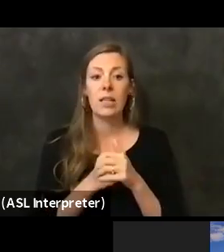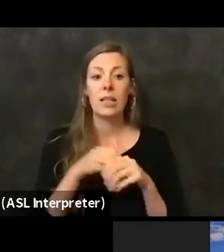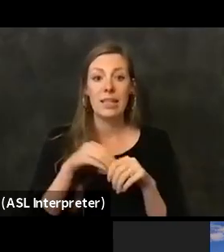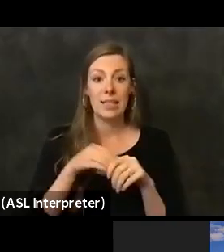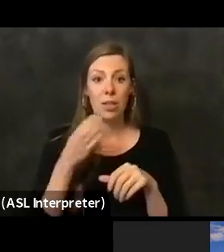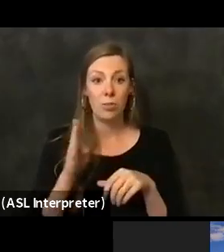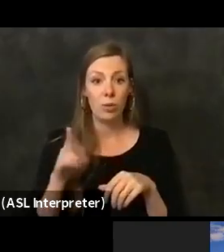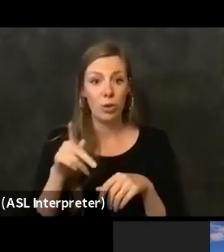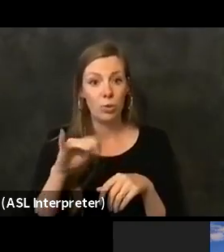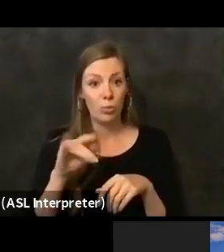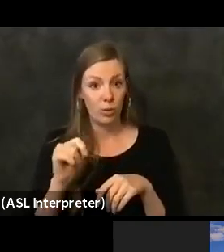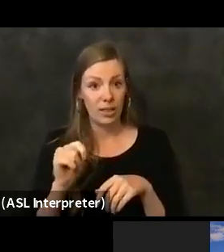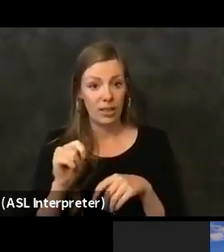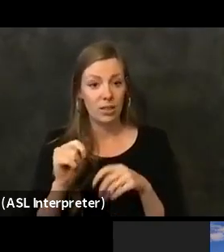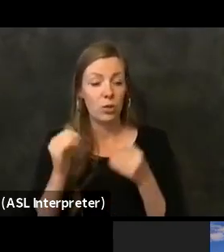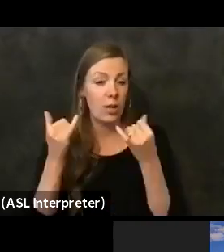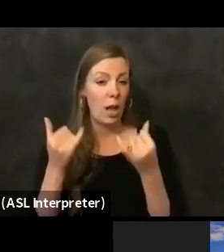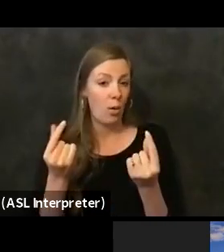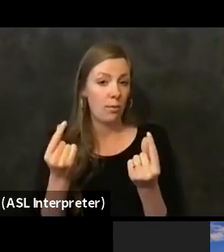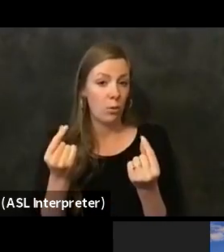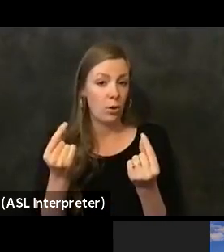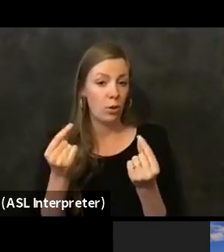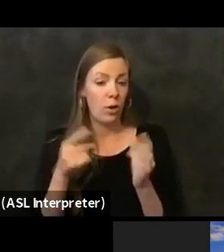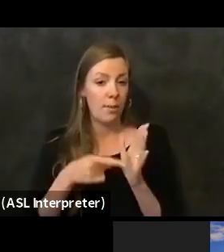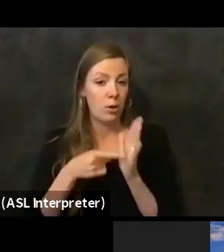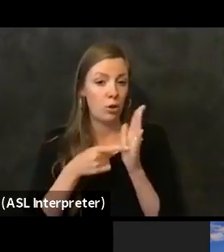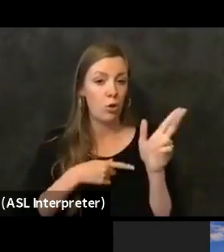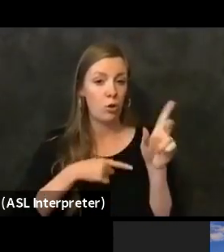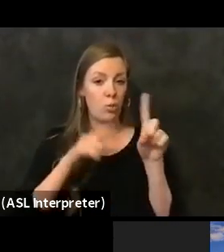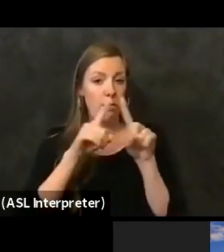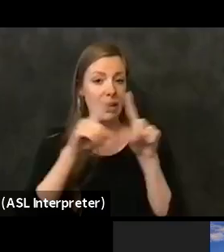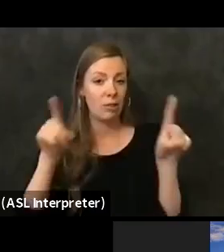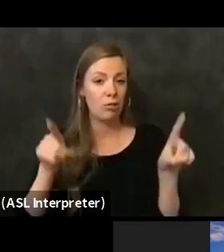Now, what I'm going to do is share my screen.